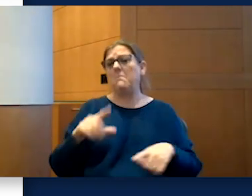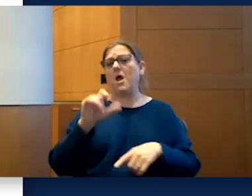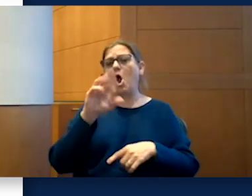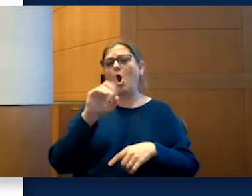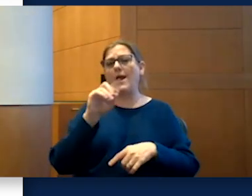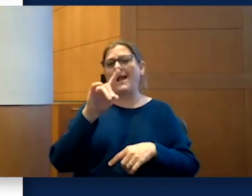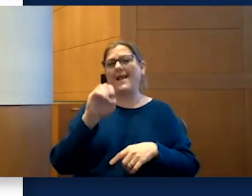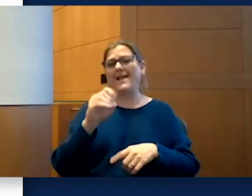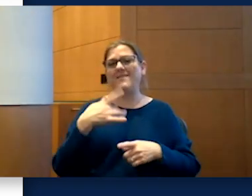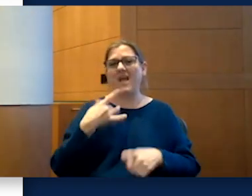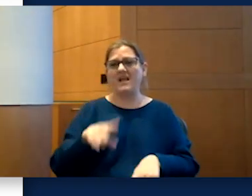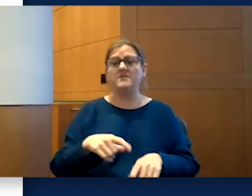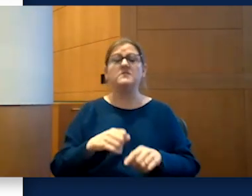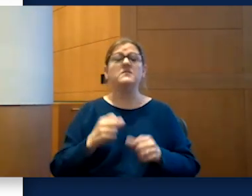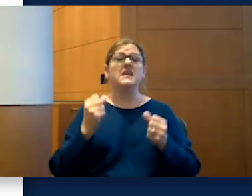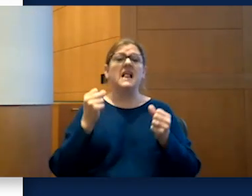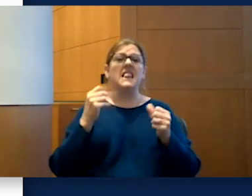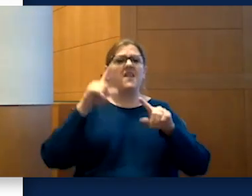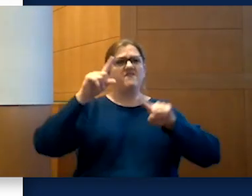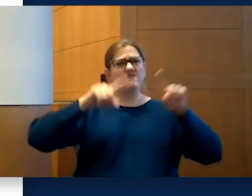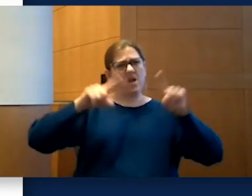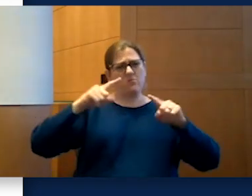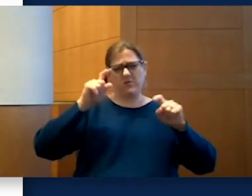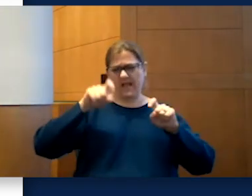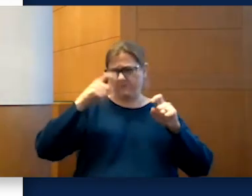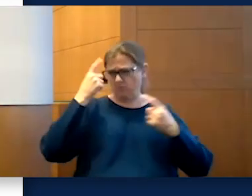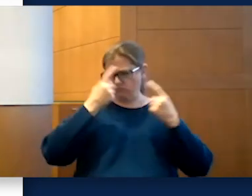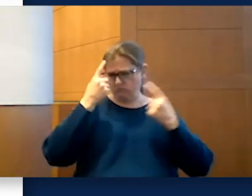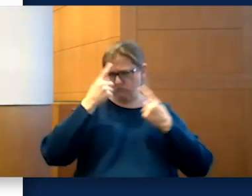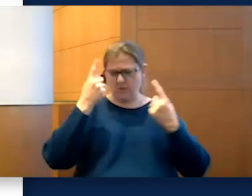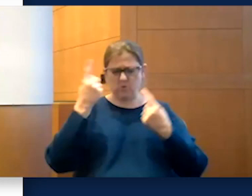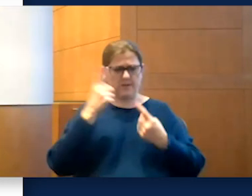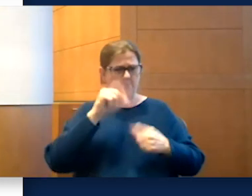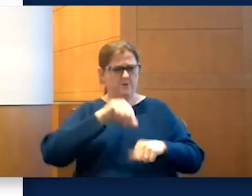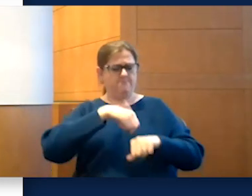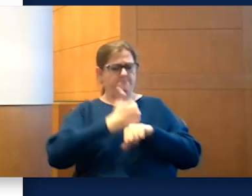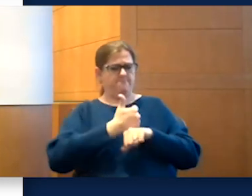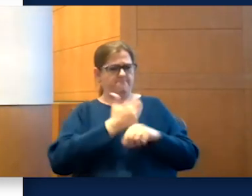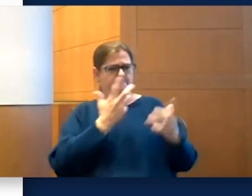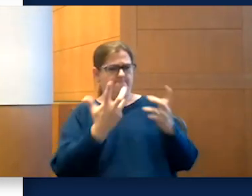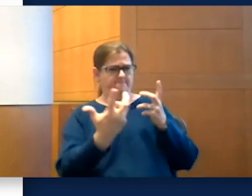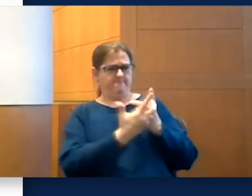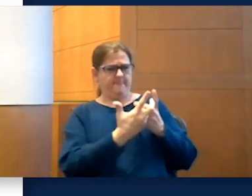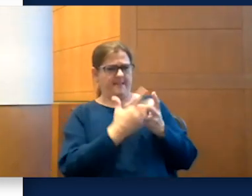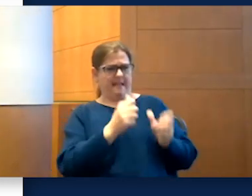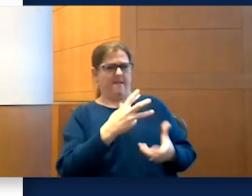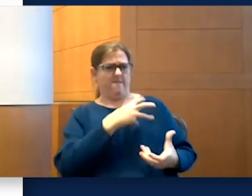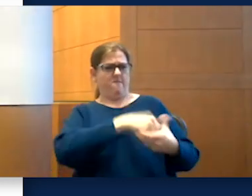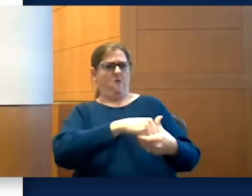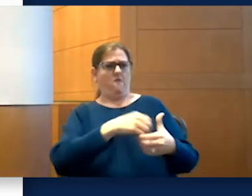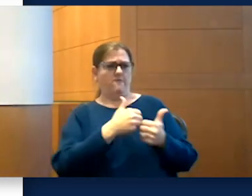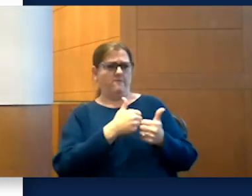There's a lot of variables to consider when we're trying to set somebody up to participate in gaming in an adaptive way. Some of the things that we have to think about are what game are they playing? And then what are the controls like in this game prior to adaptation? St.